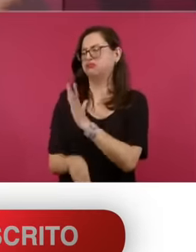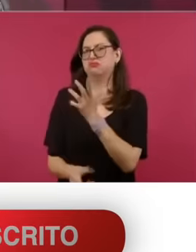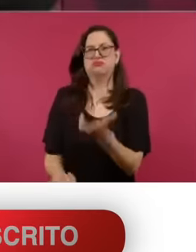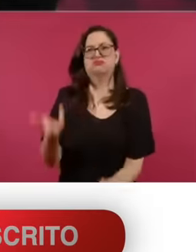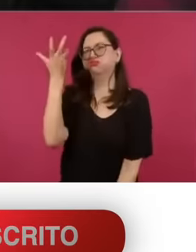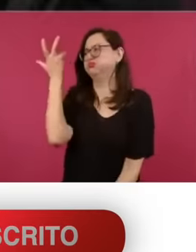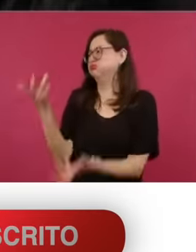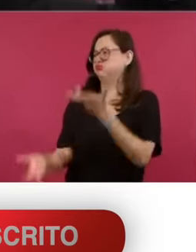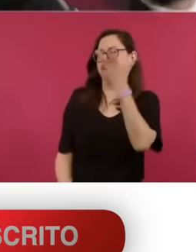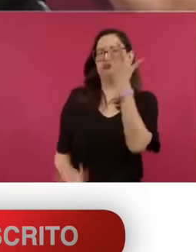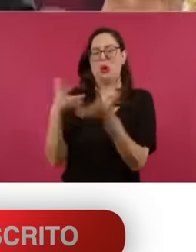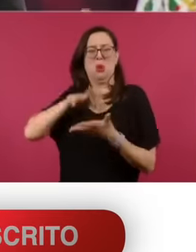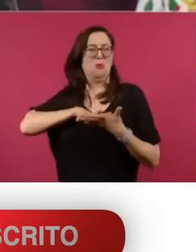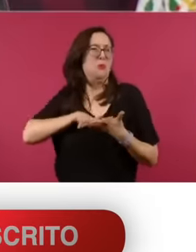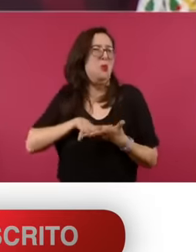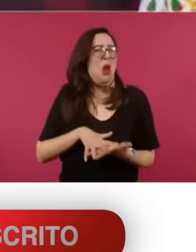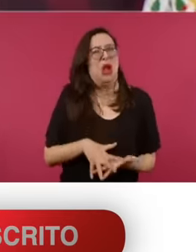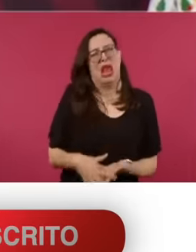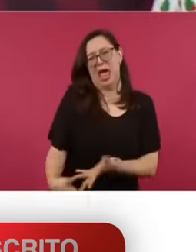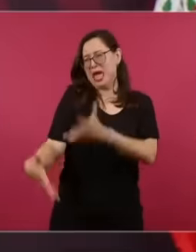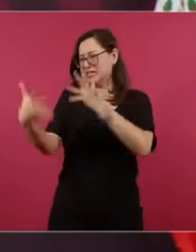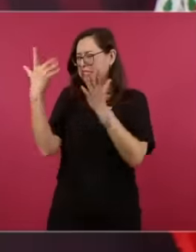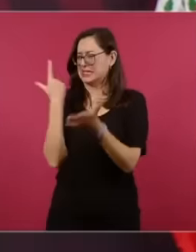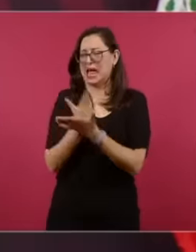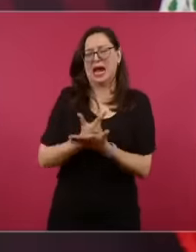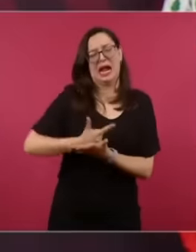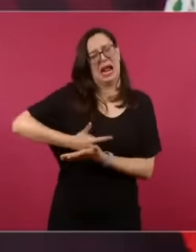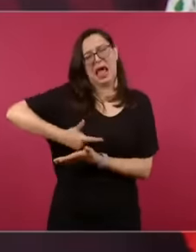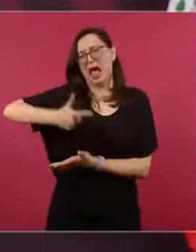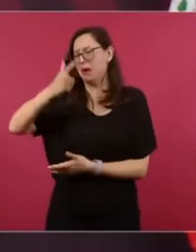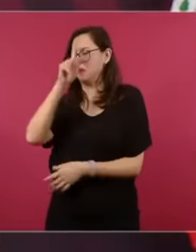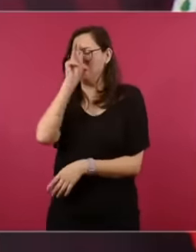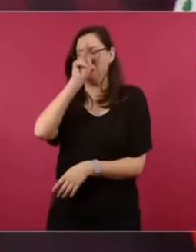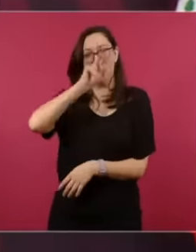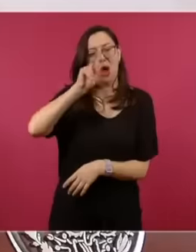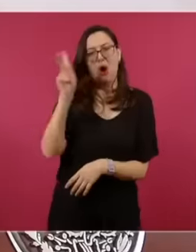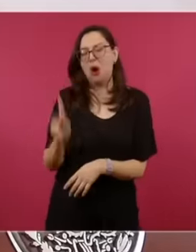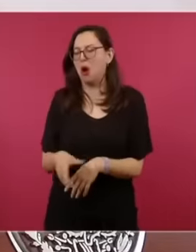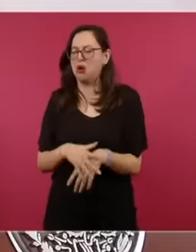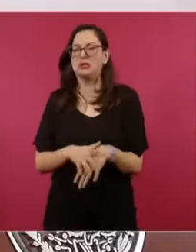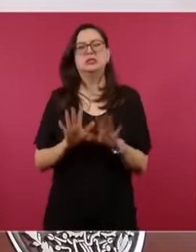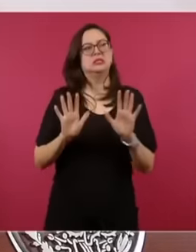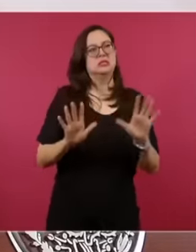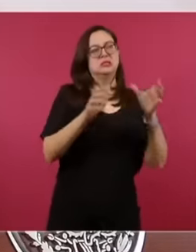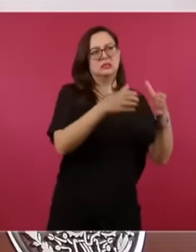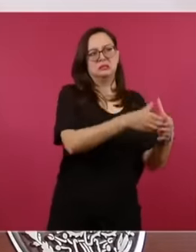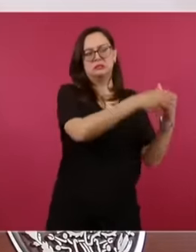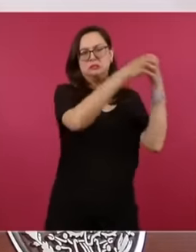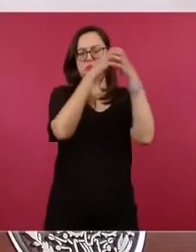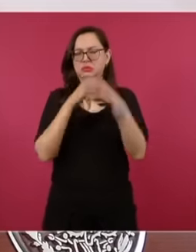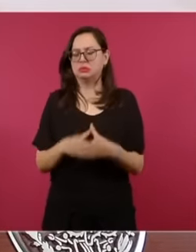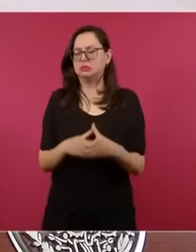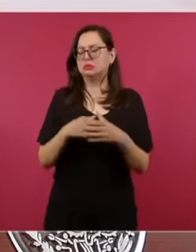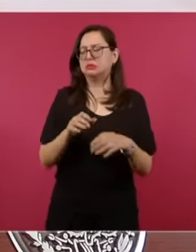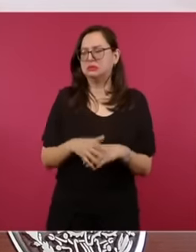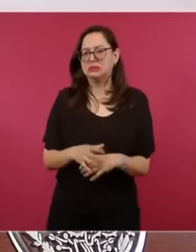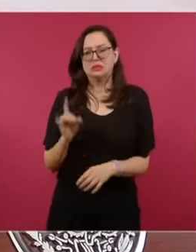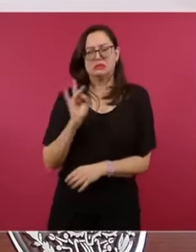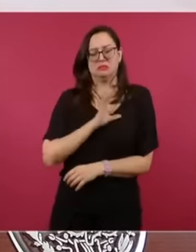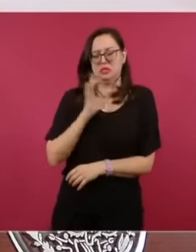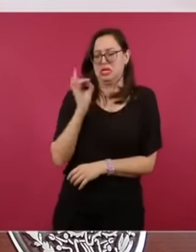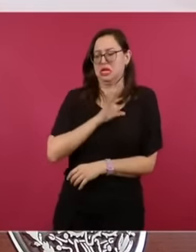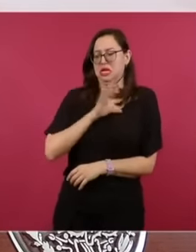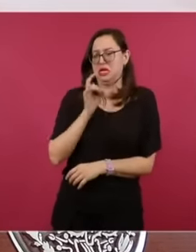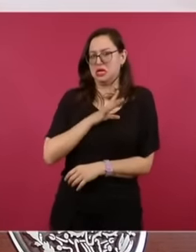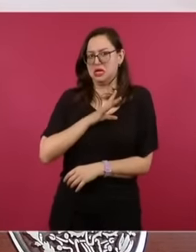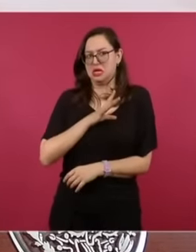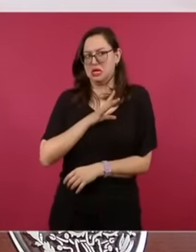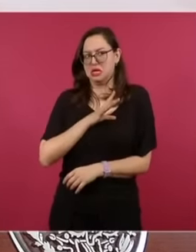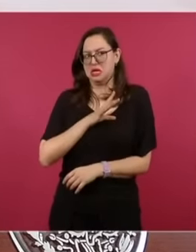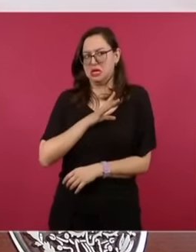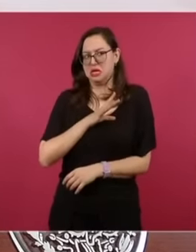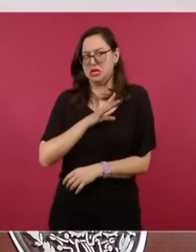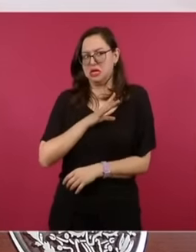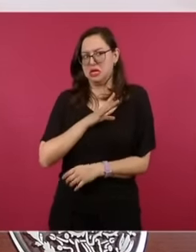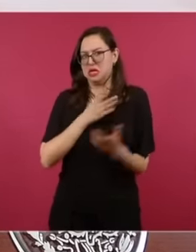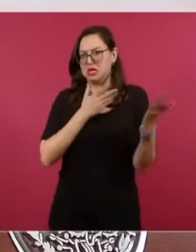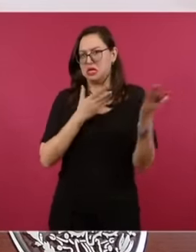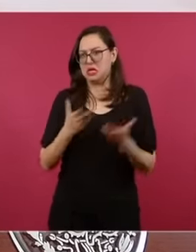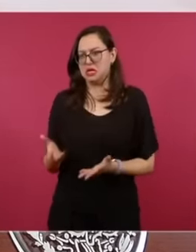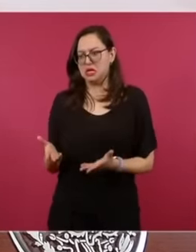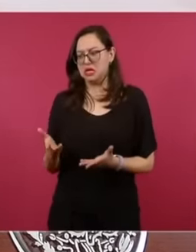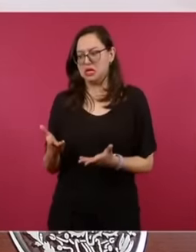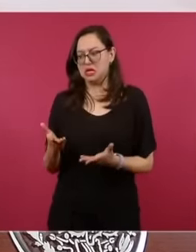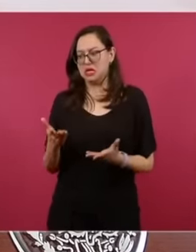violence and they stay one day two days 3 days with complete freedom and they leave